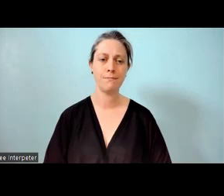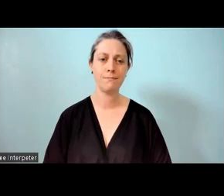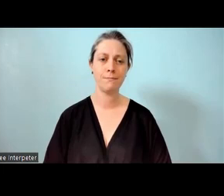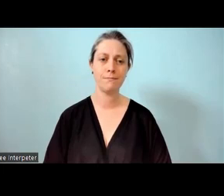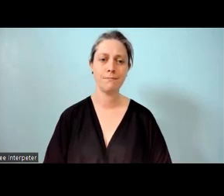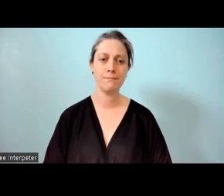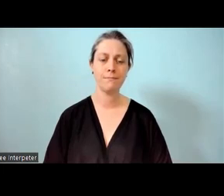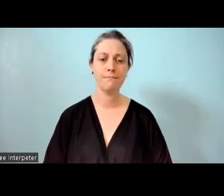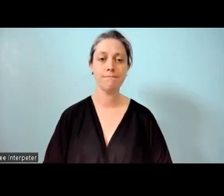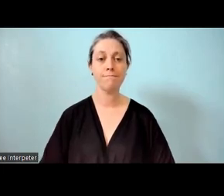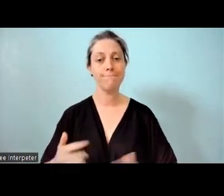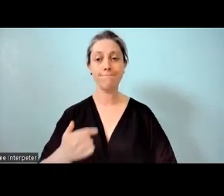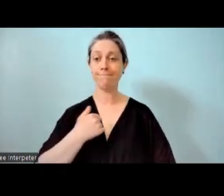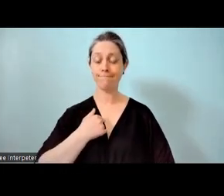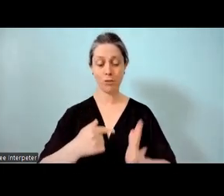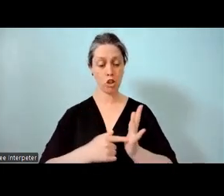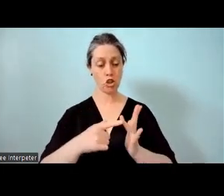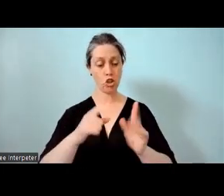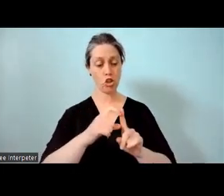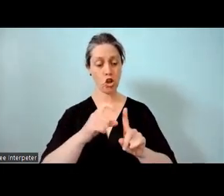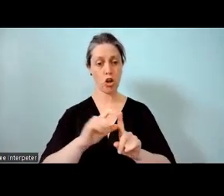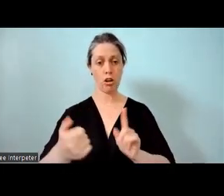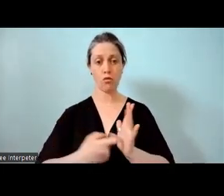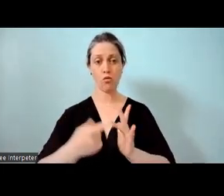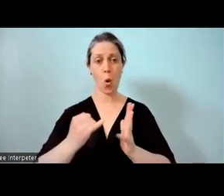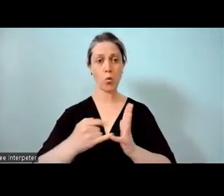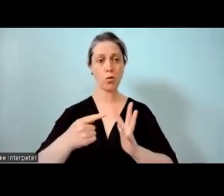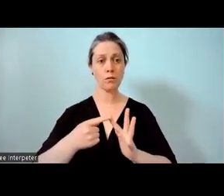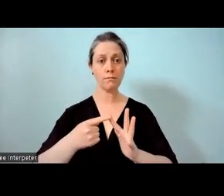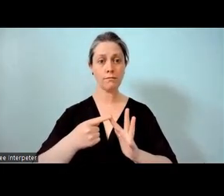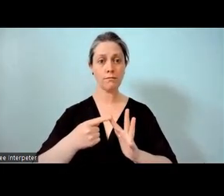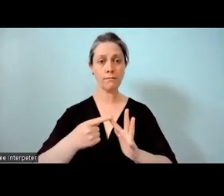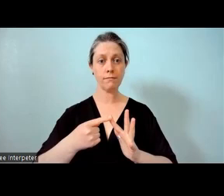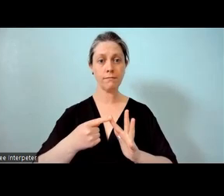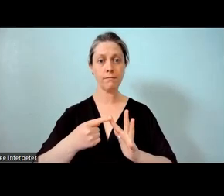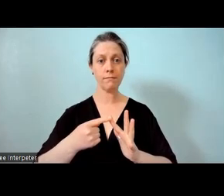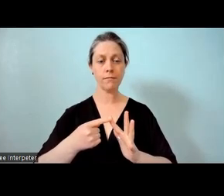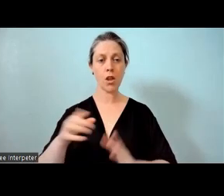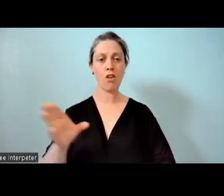So I'm Todd Rose, I am the Director of the Mind of the Mind, Brain, and Education programme